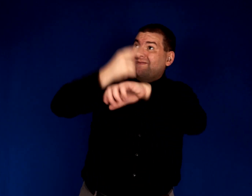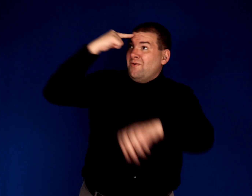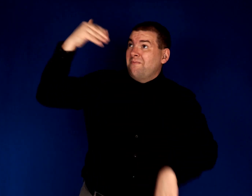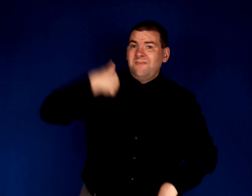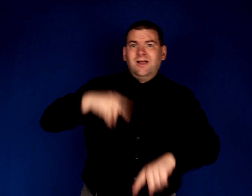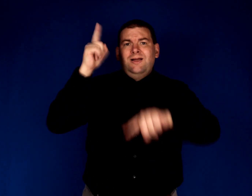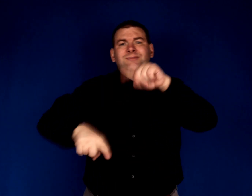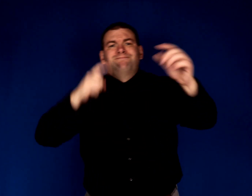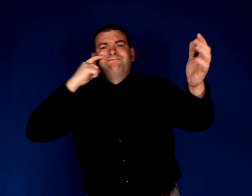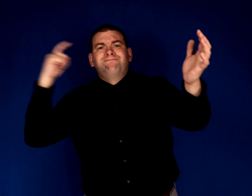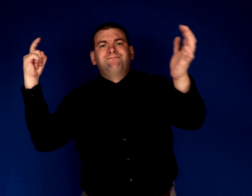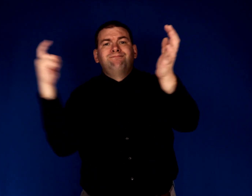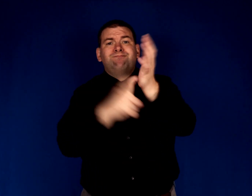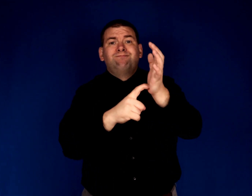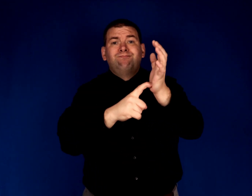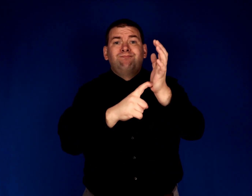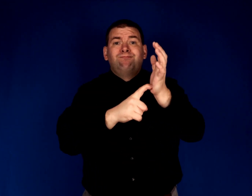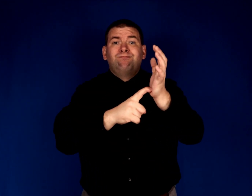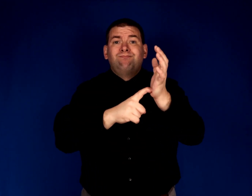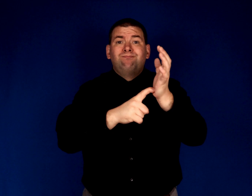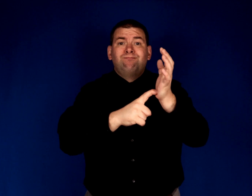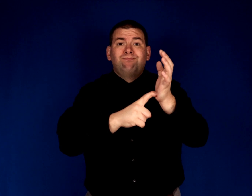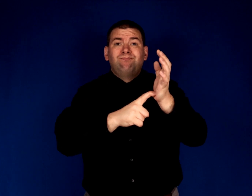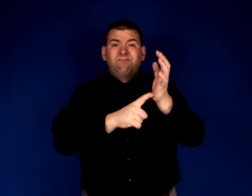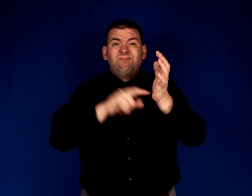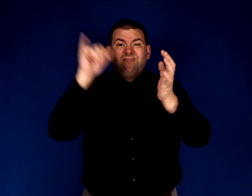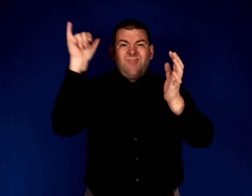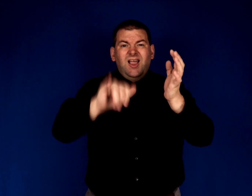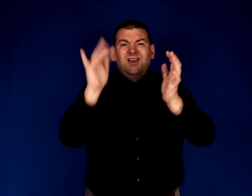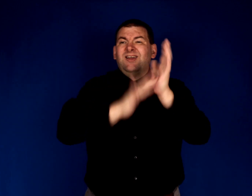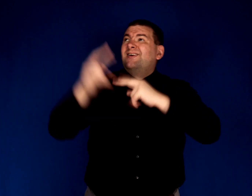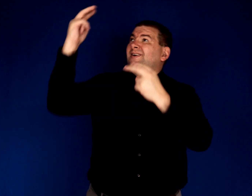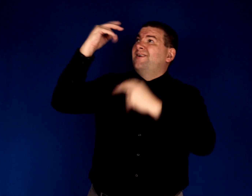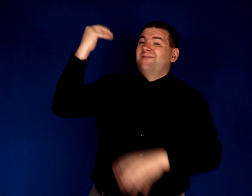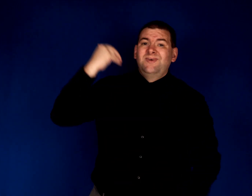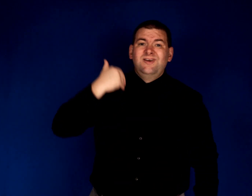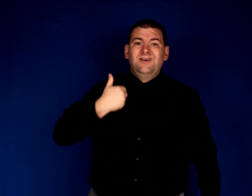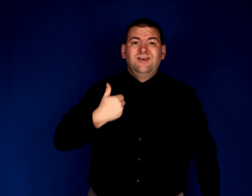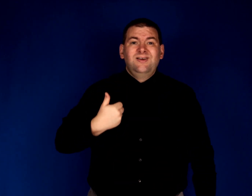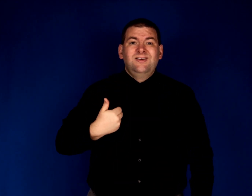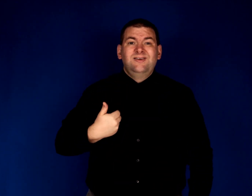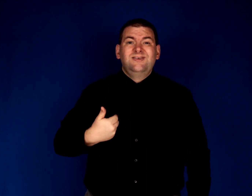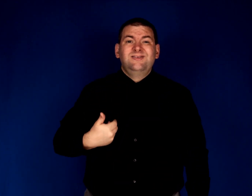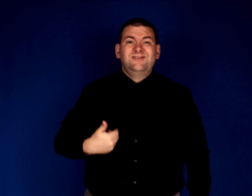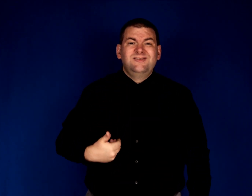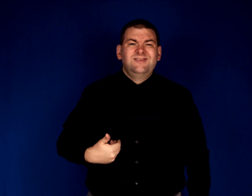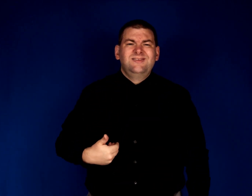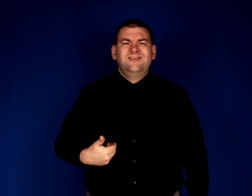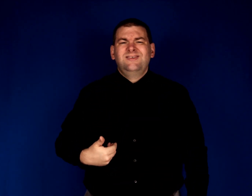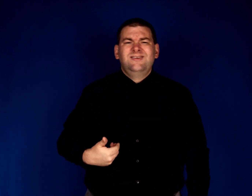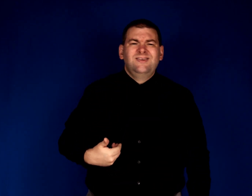see a thing He saw me